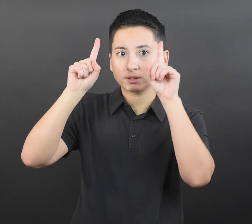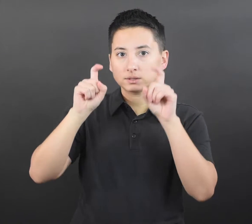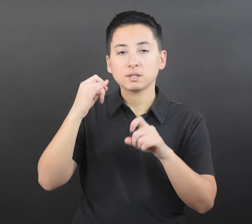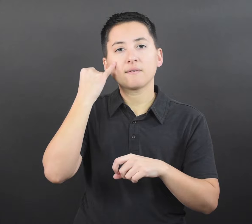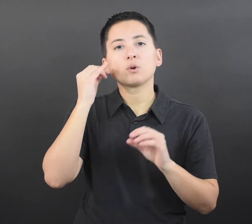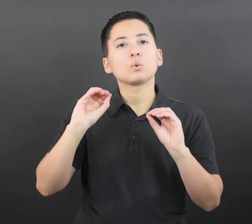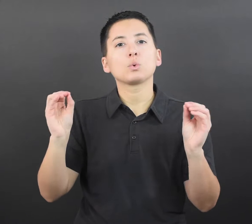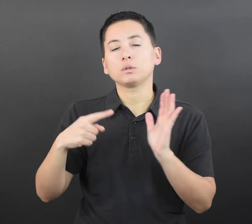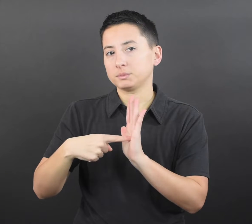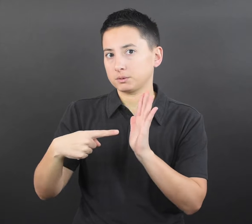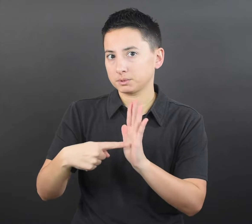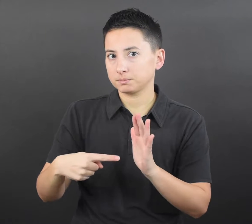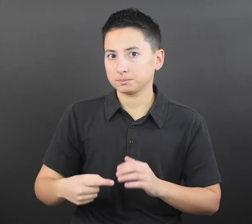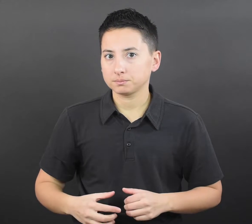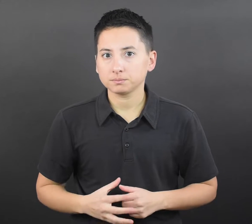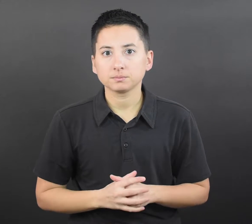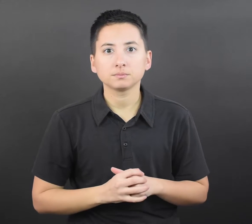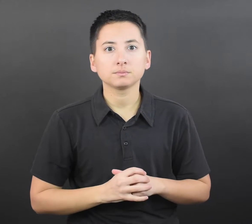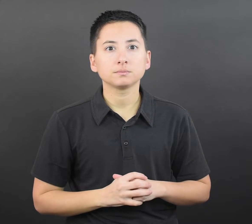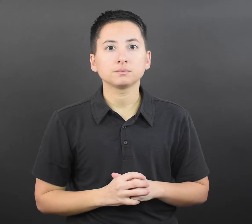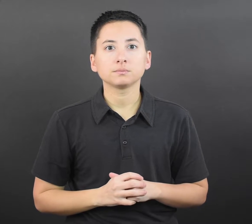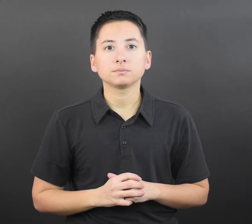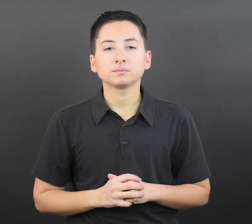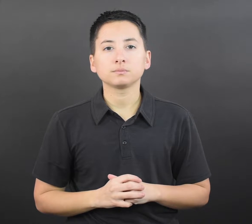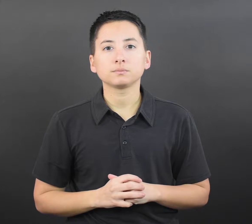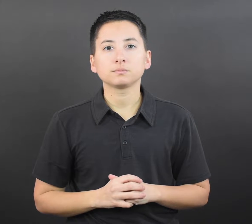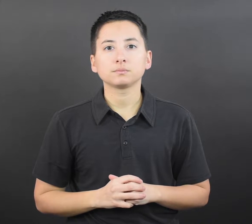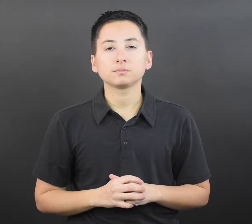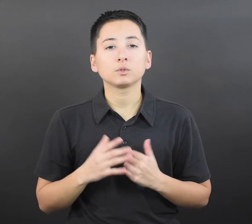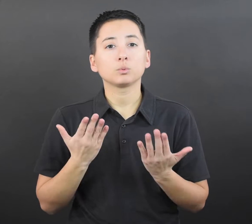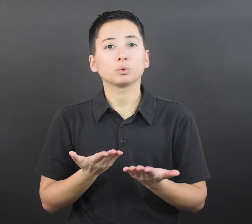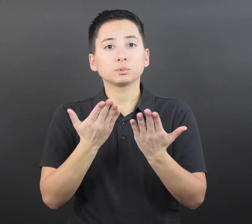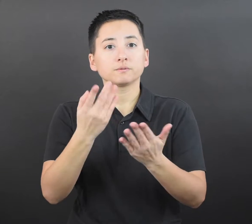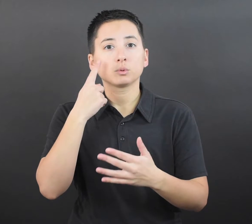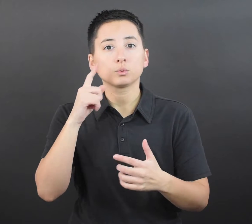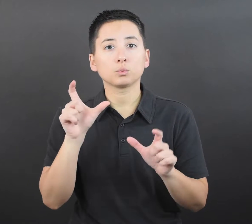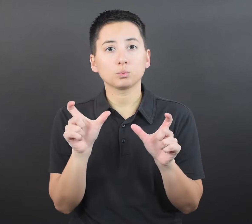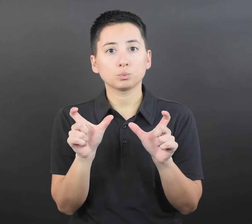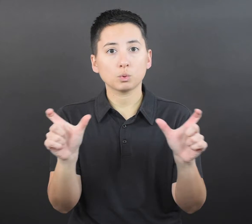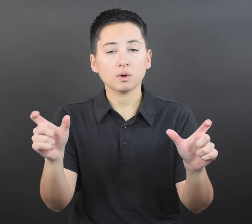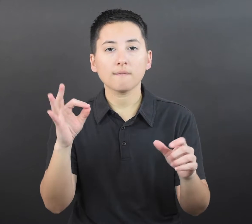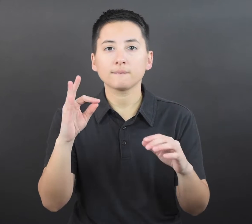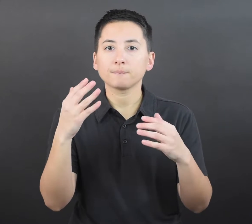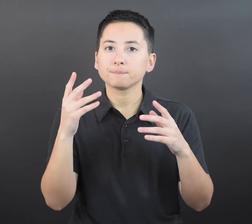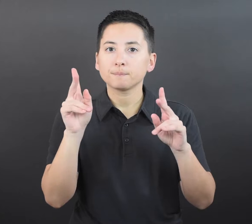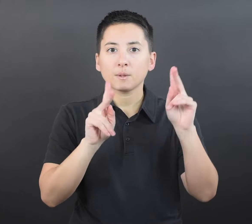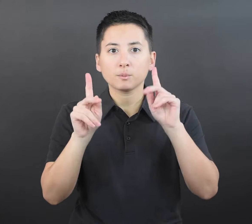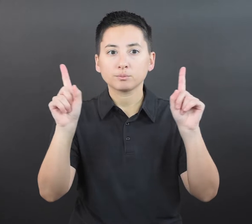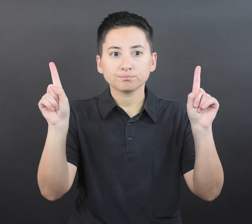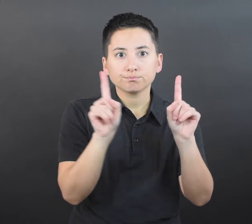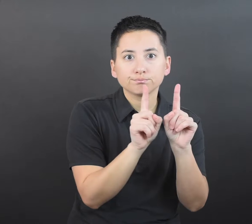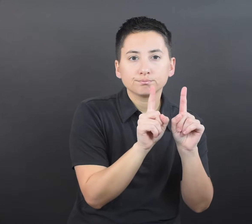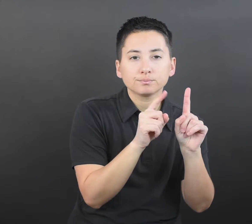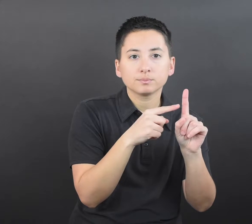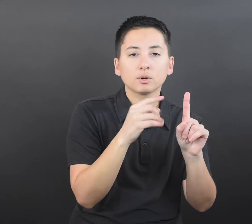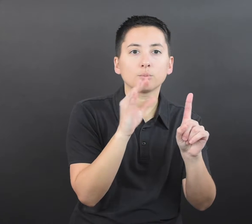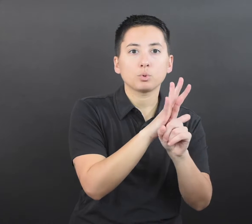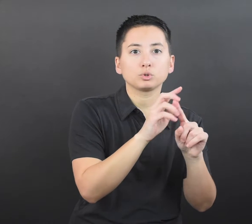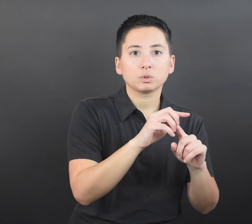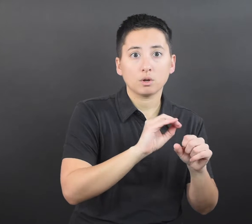of the positive test if there are no symptoms. Recommendations for quarantine of close contacts